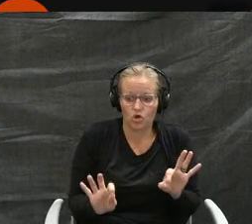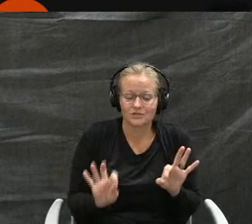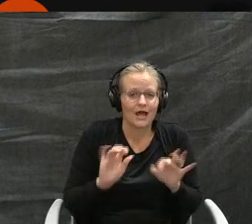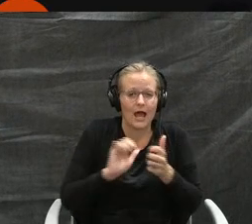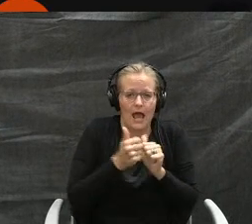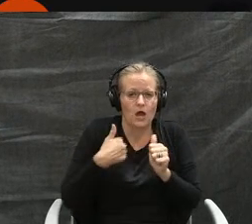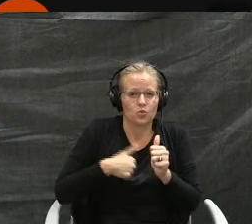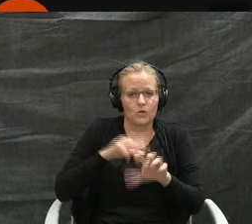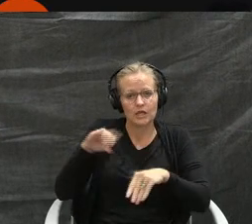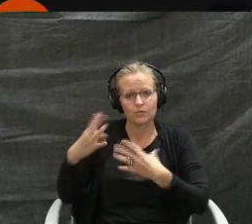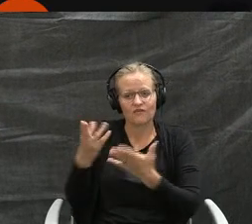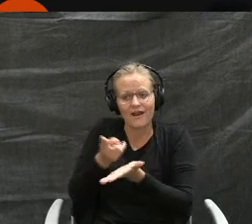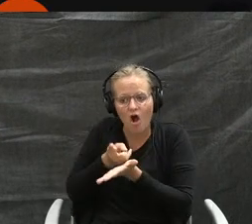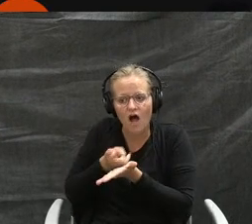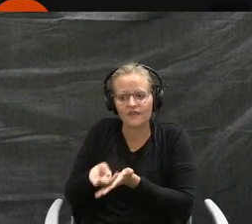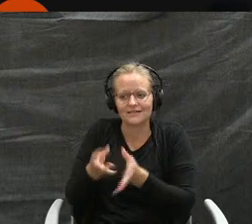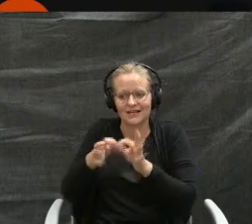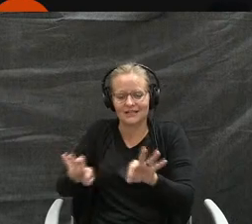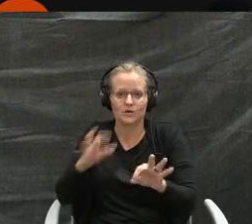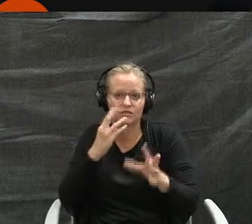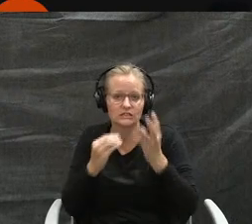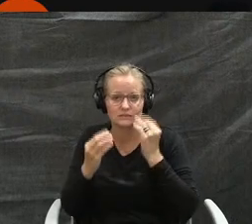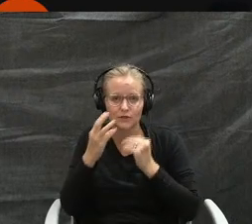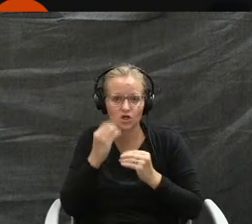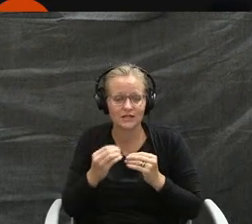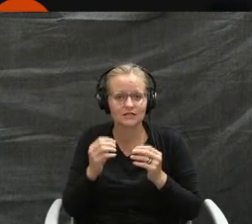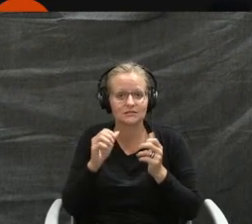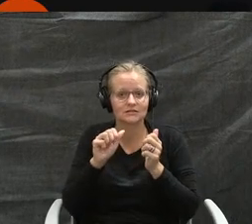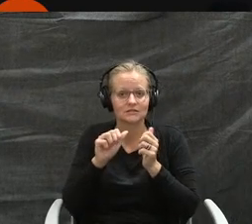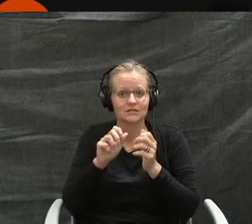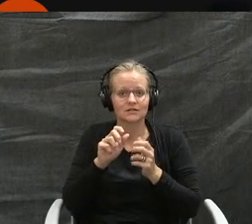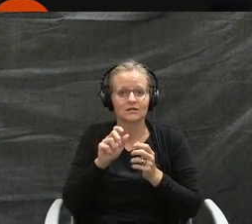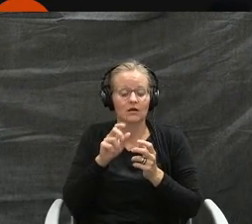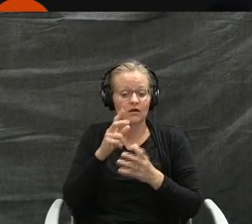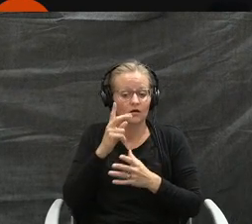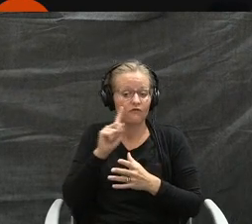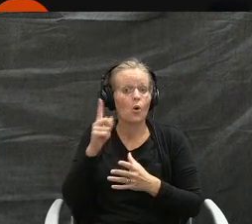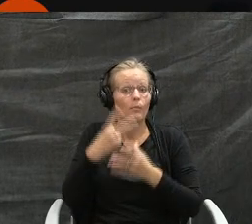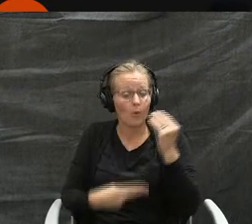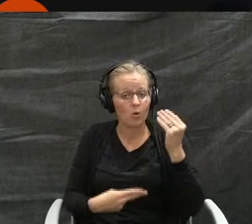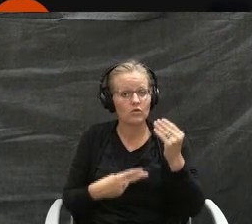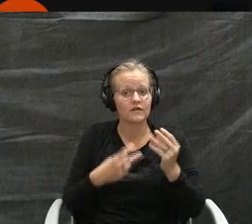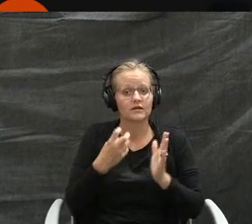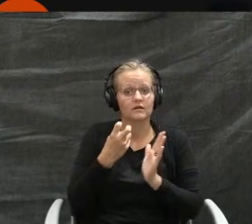reinforce the conversational aspects of both Chinese and Spanish for our immersion students. An when you read the